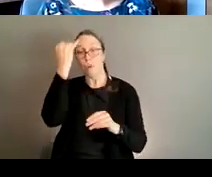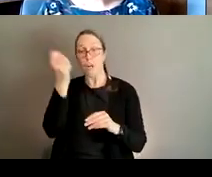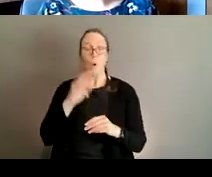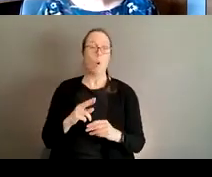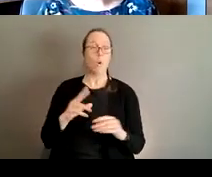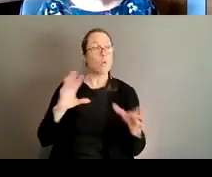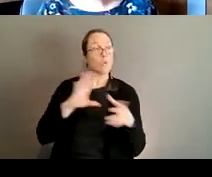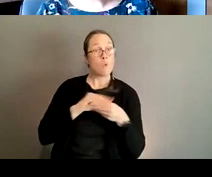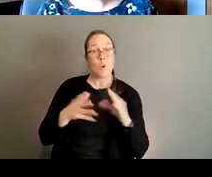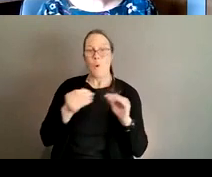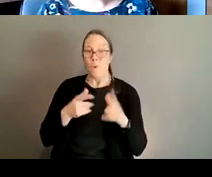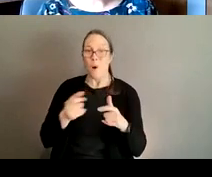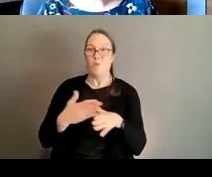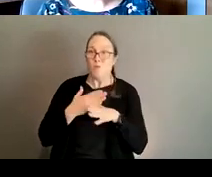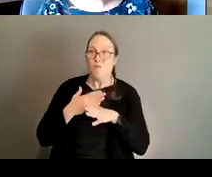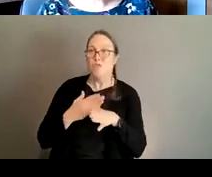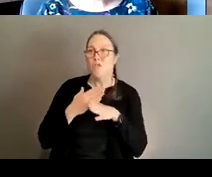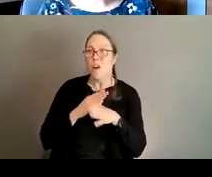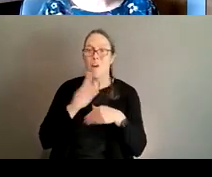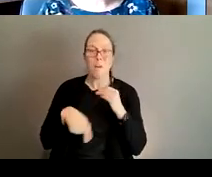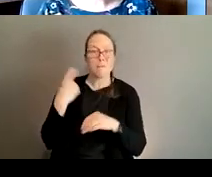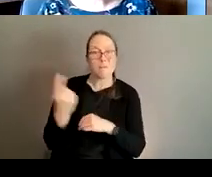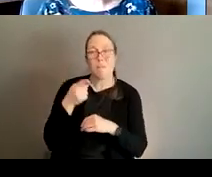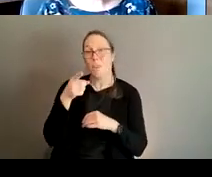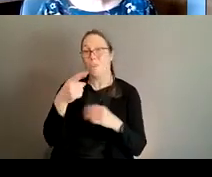people about something that you've accomplished, that you want to share, that you want to have